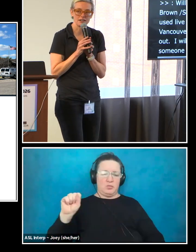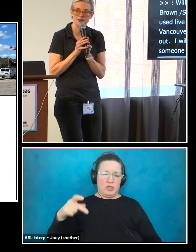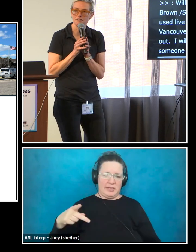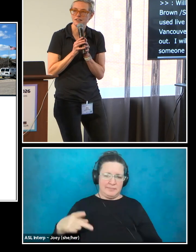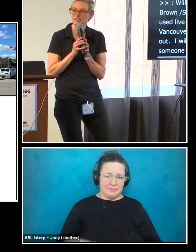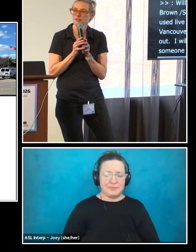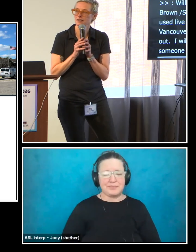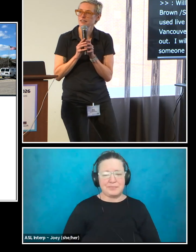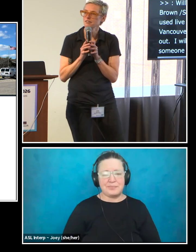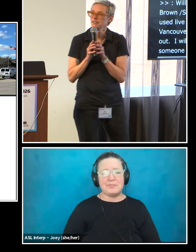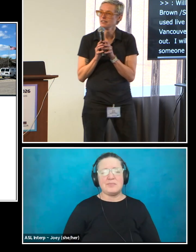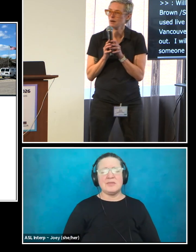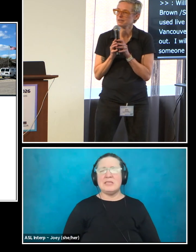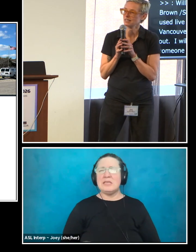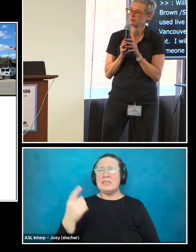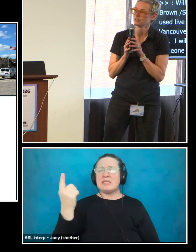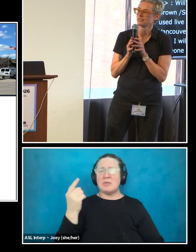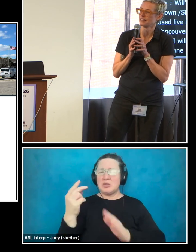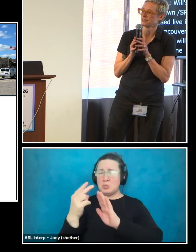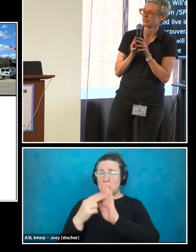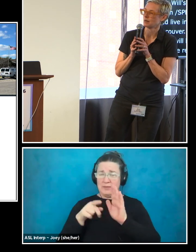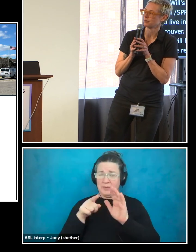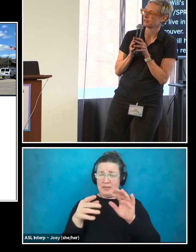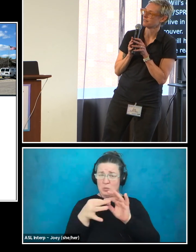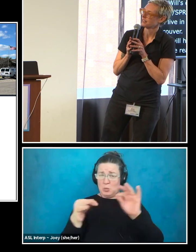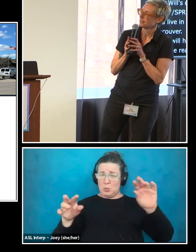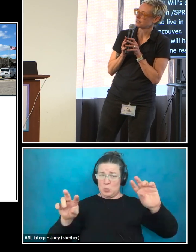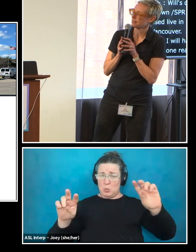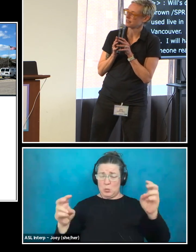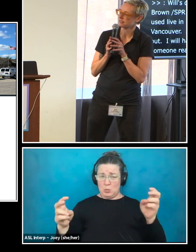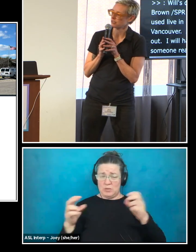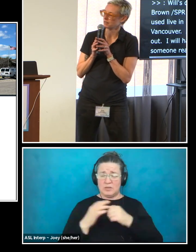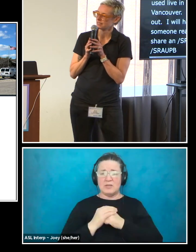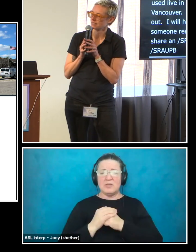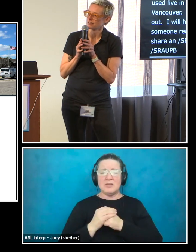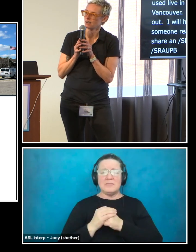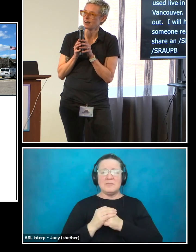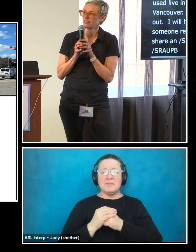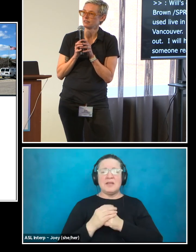of either either the top example or this other example of, you know, either services that are not